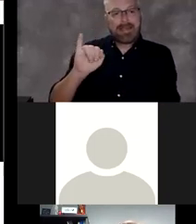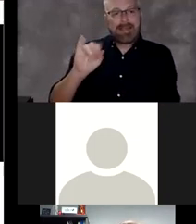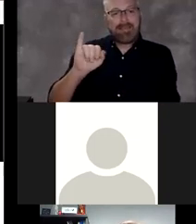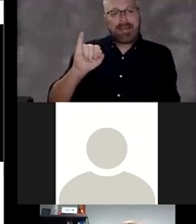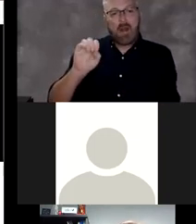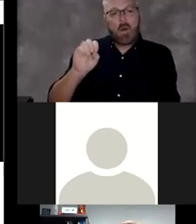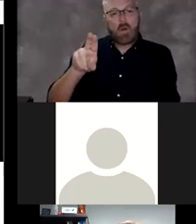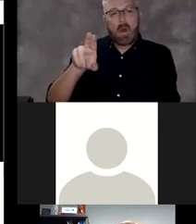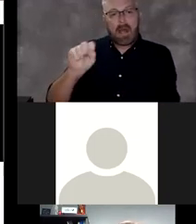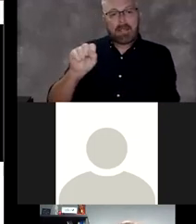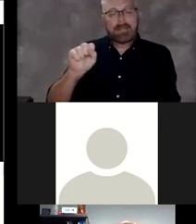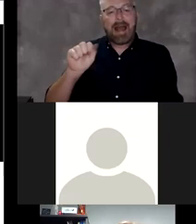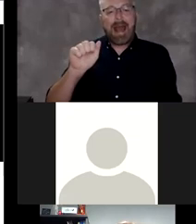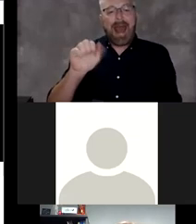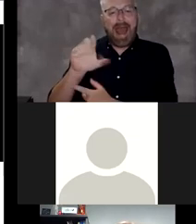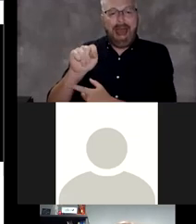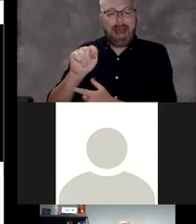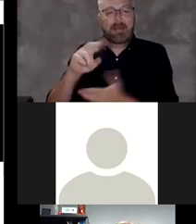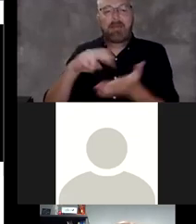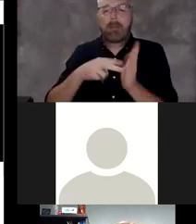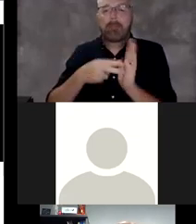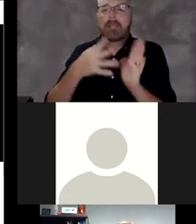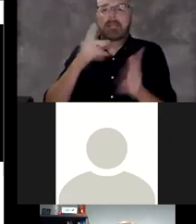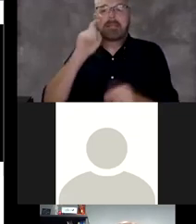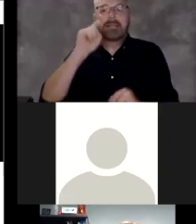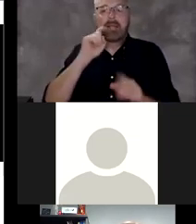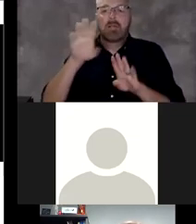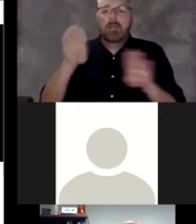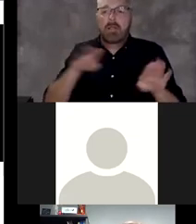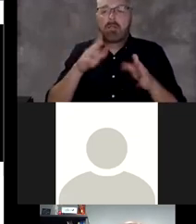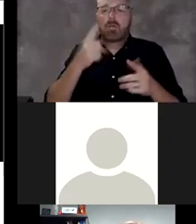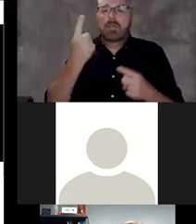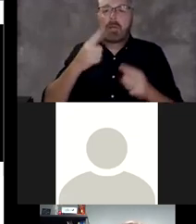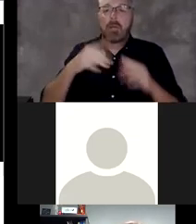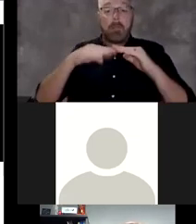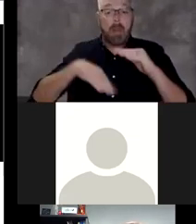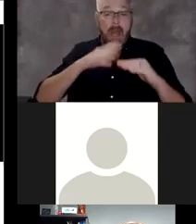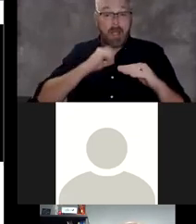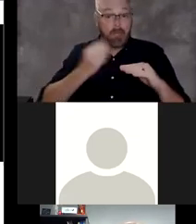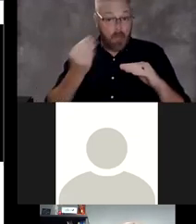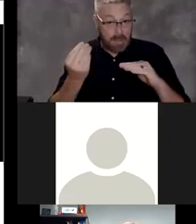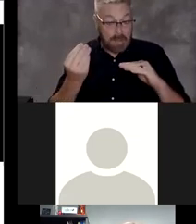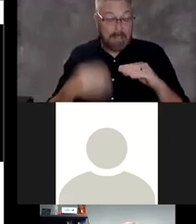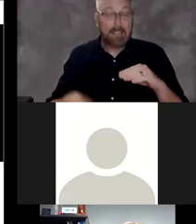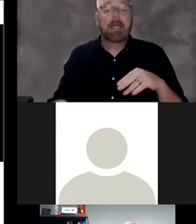THIS APPLIES TO SEX ACTS DONE TO A PERSON UNDER THE AGE OF 14 AND